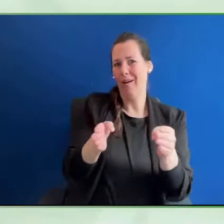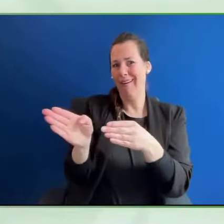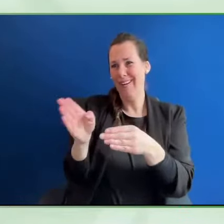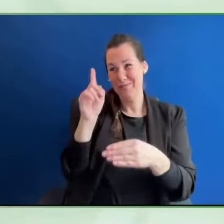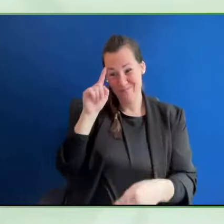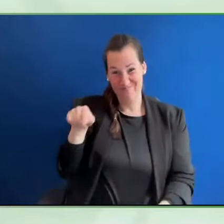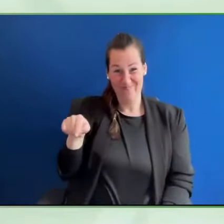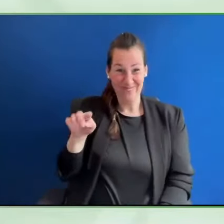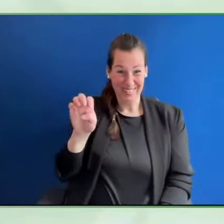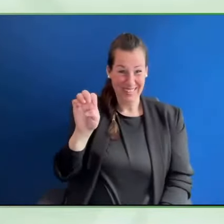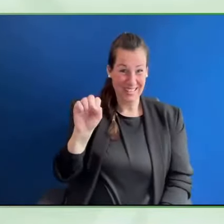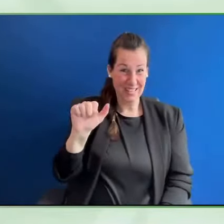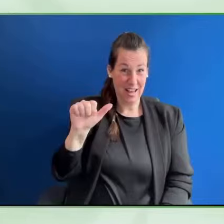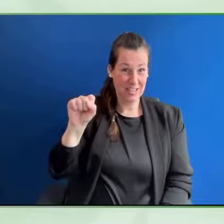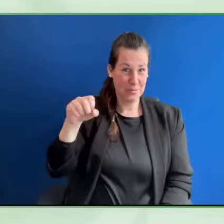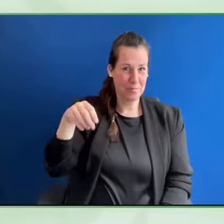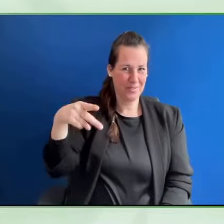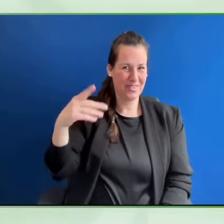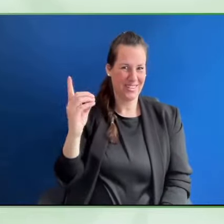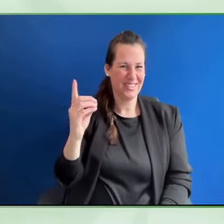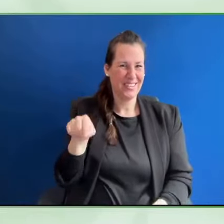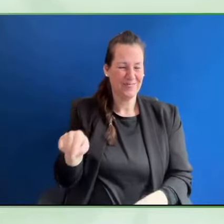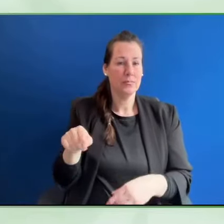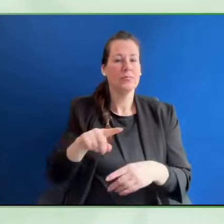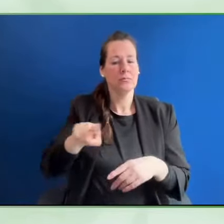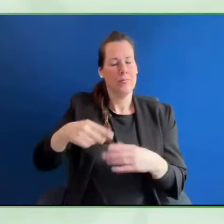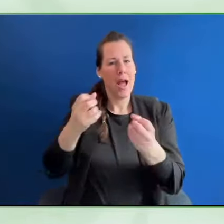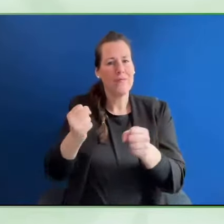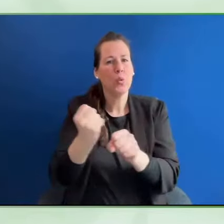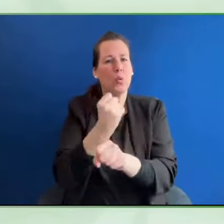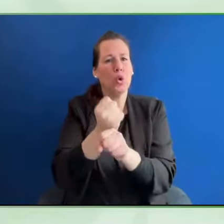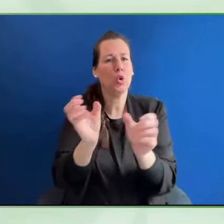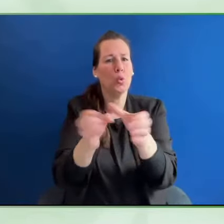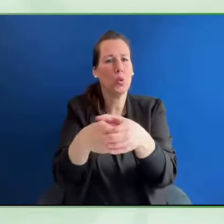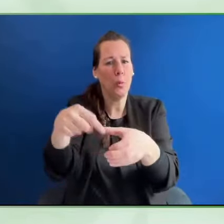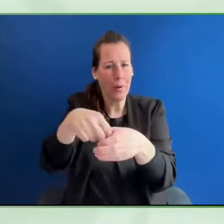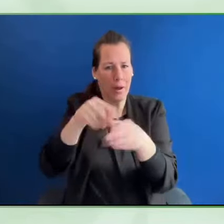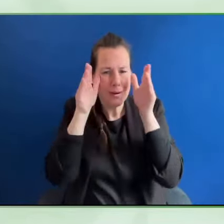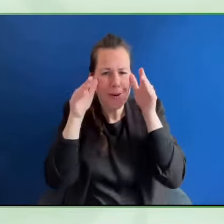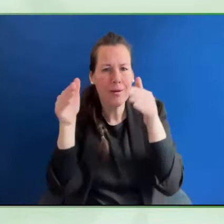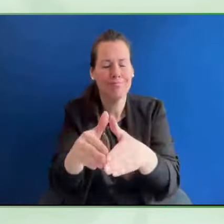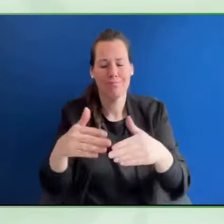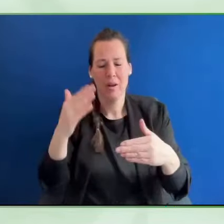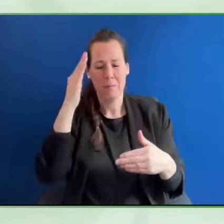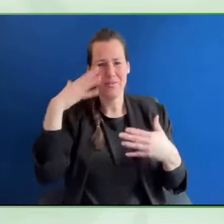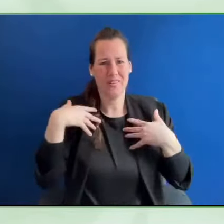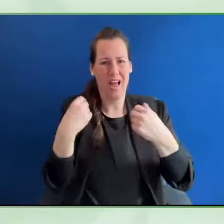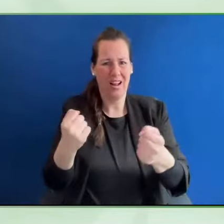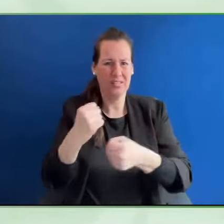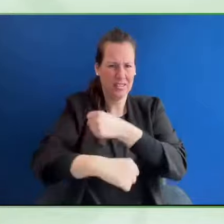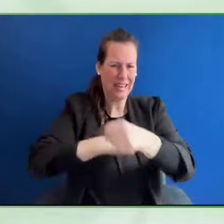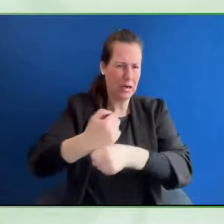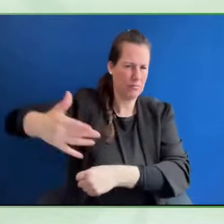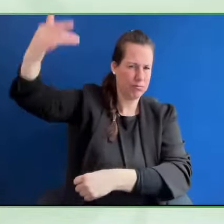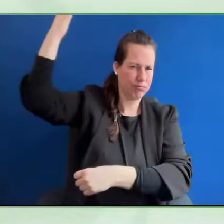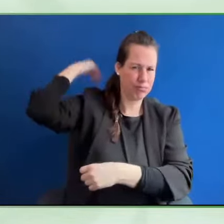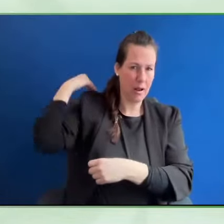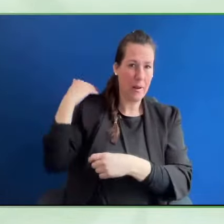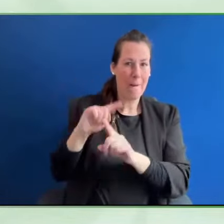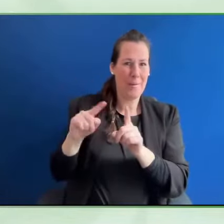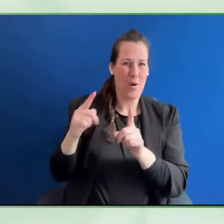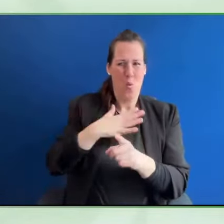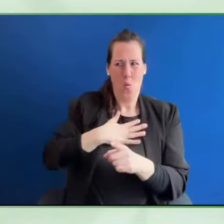of support models, how can we support businesses.